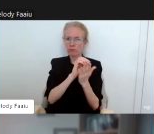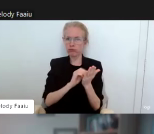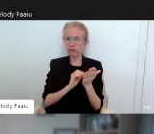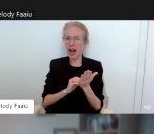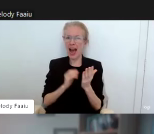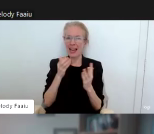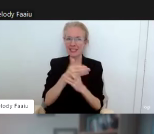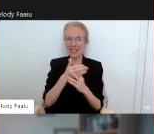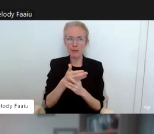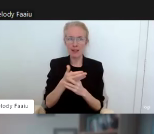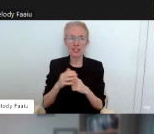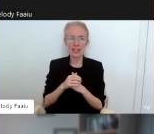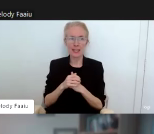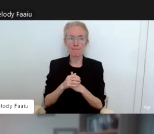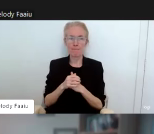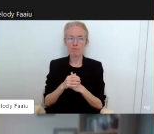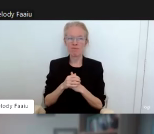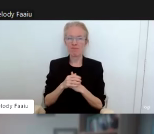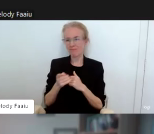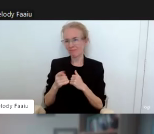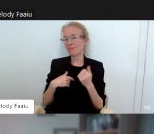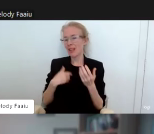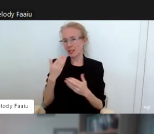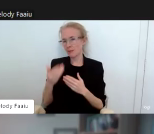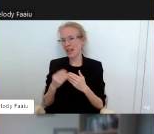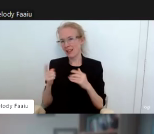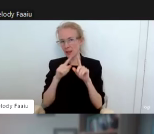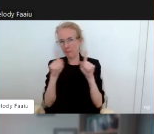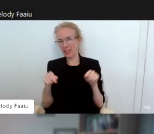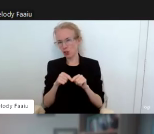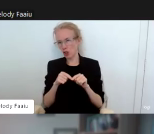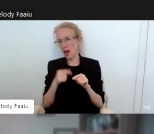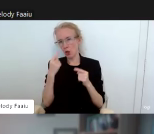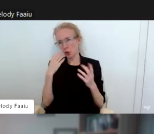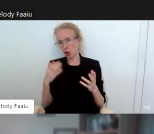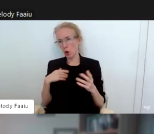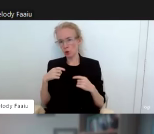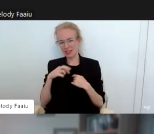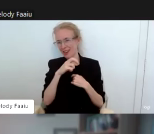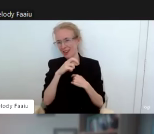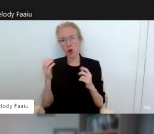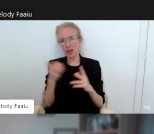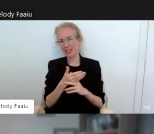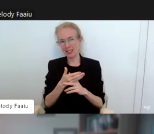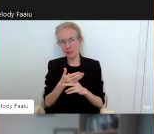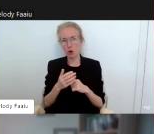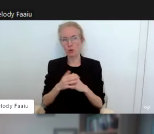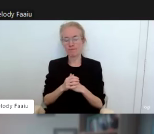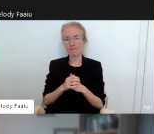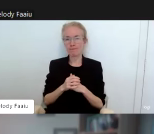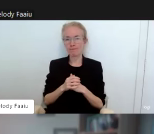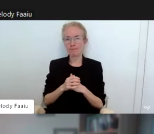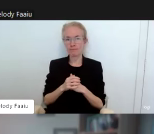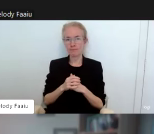outside and people are having trouble getting up and down the stairs because that's, as somebody mentioned earlier, a public building that